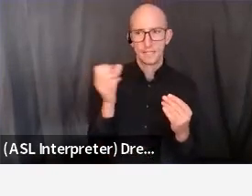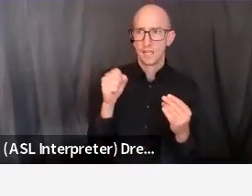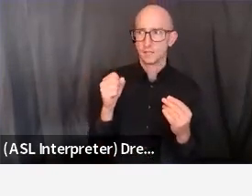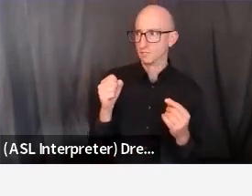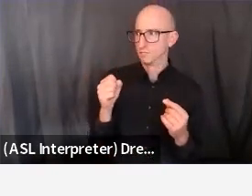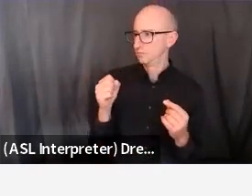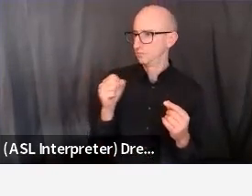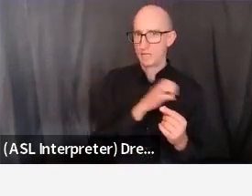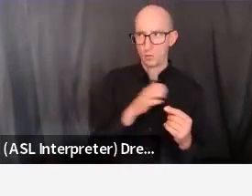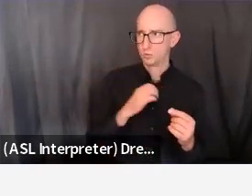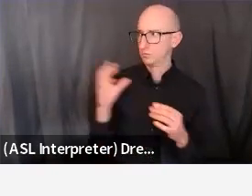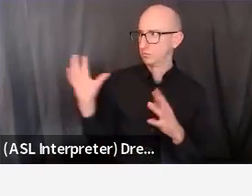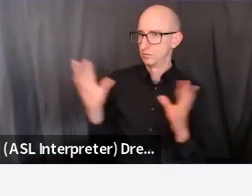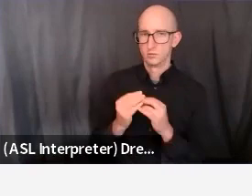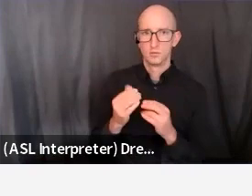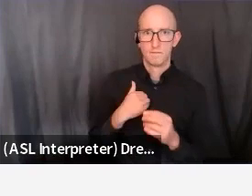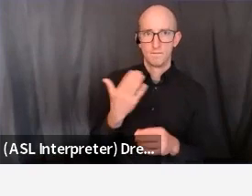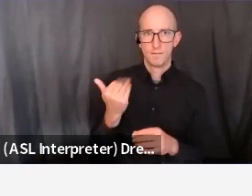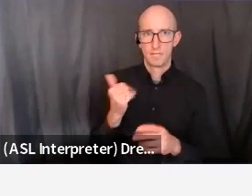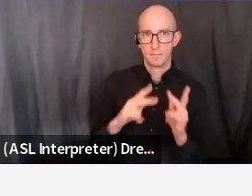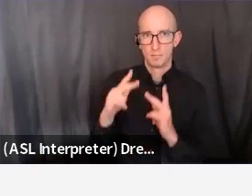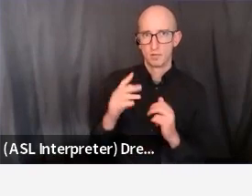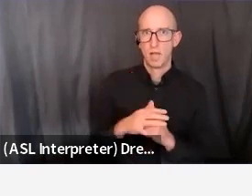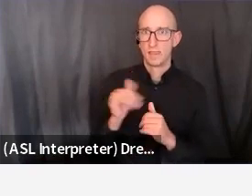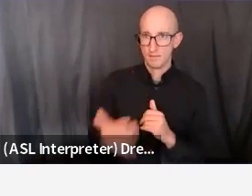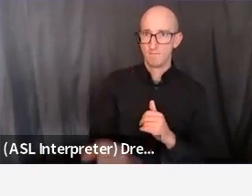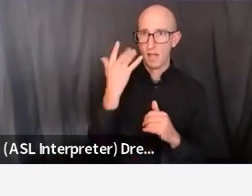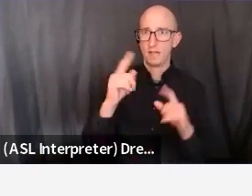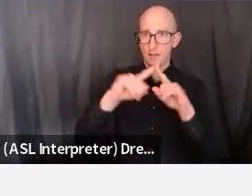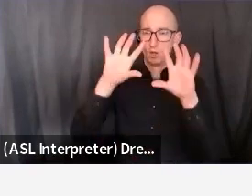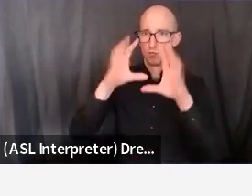detail how these hubs can potentially complement Clean Ports Program projects, and we encourage